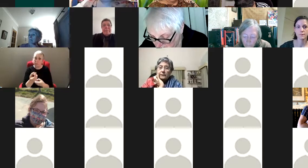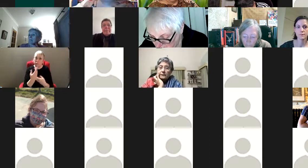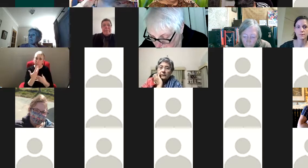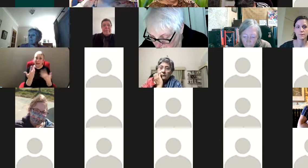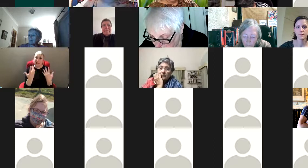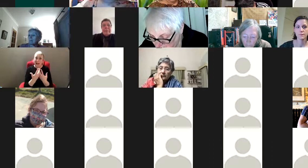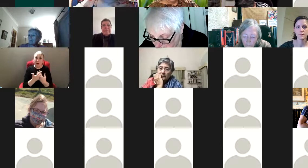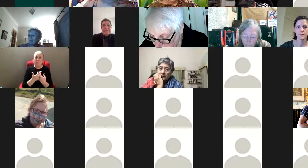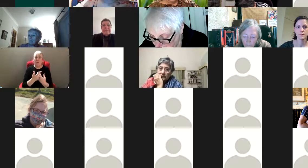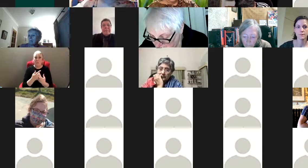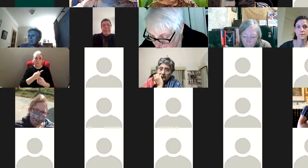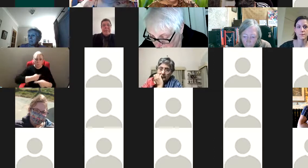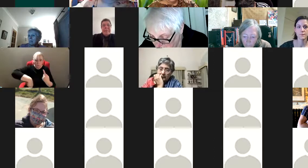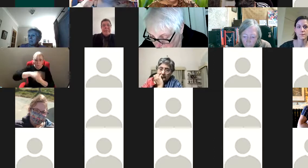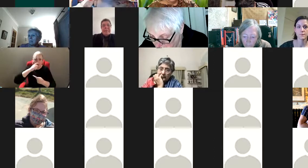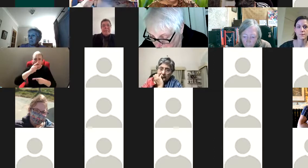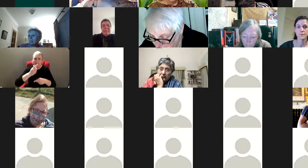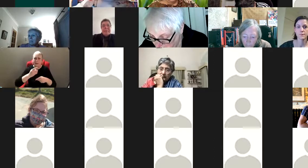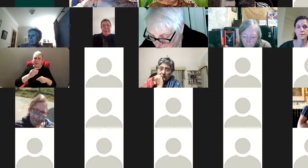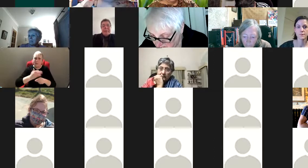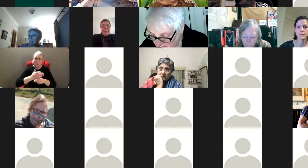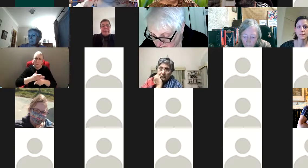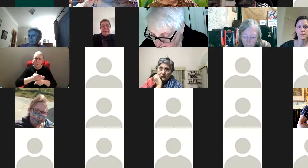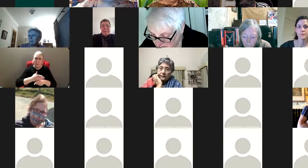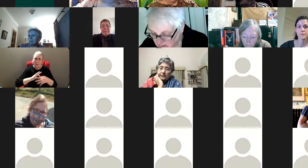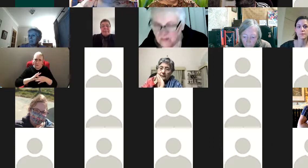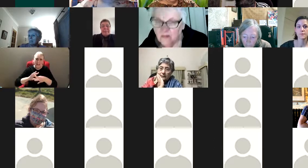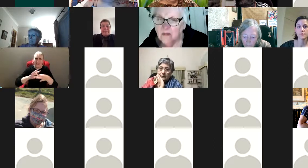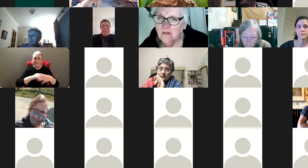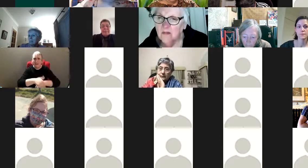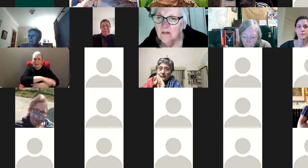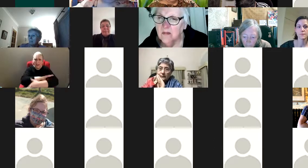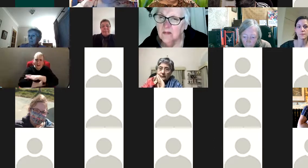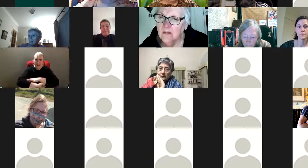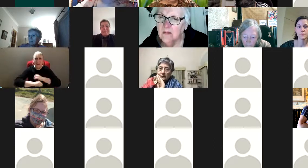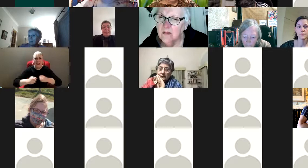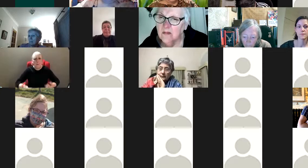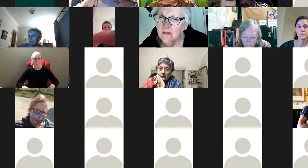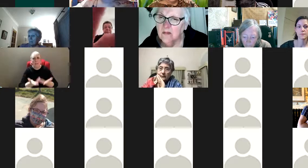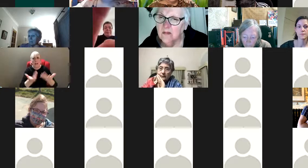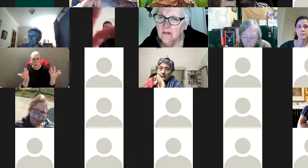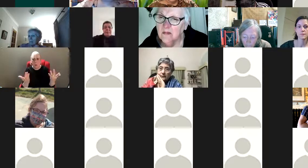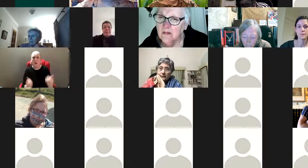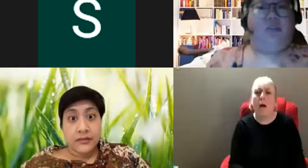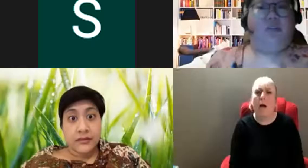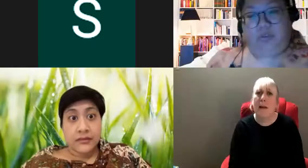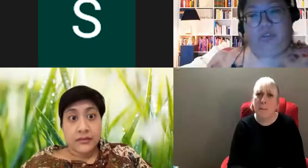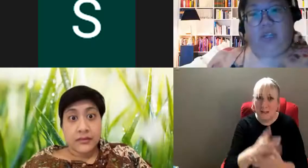or to empower you know the lived experience so that we can make an advocacy or social change